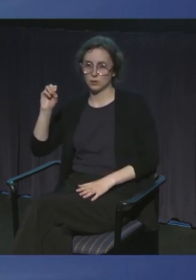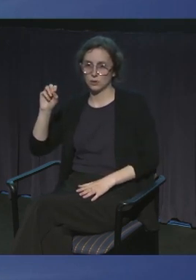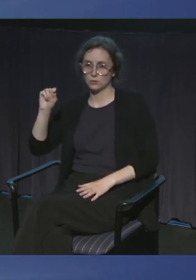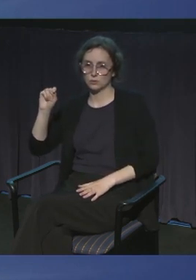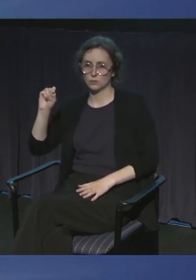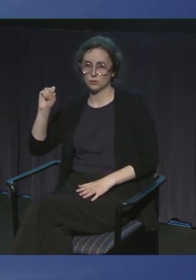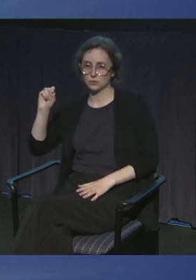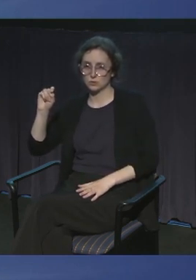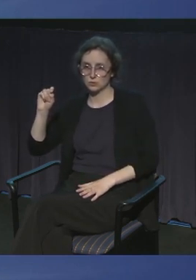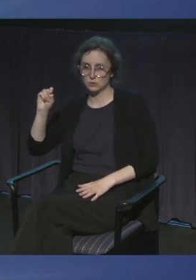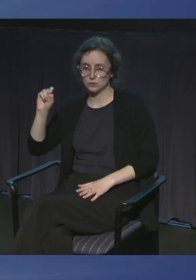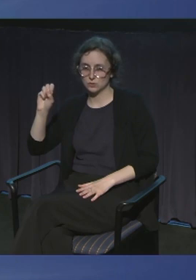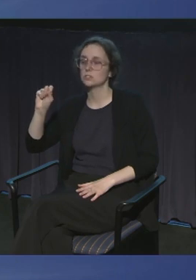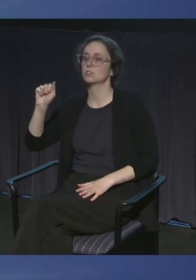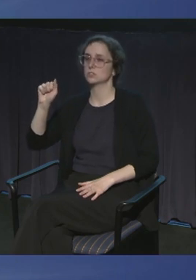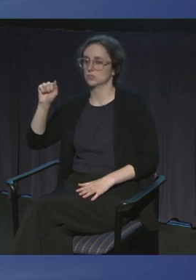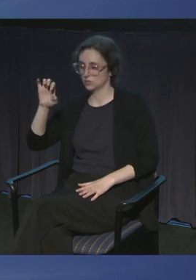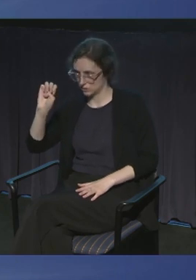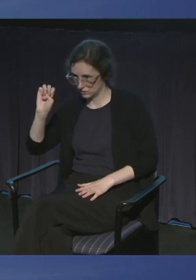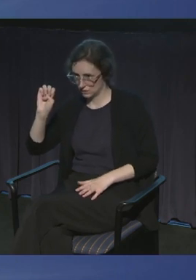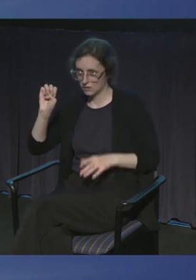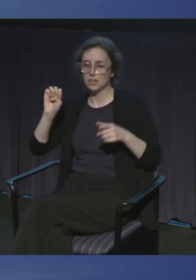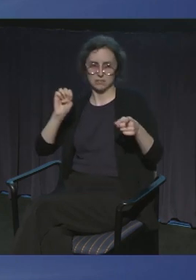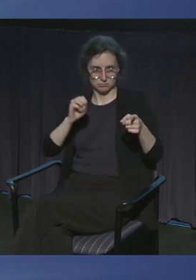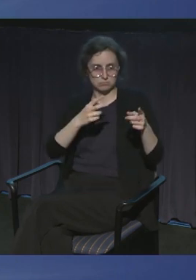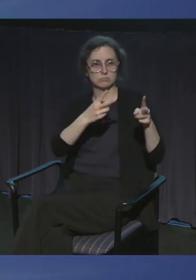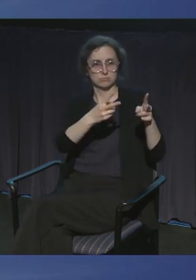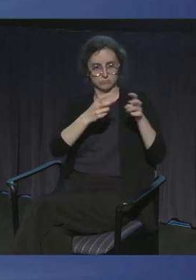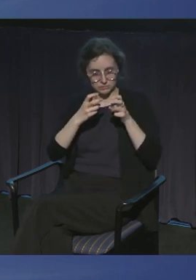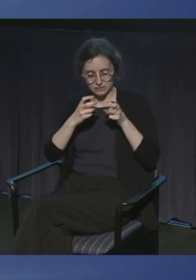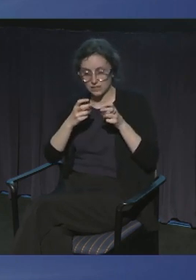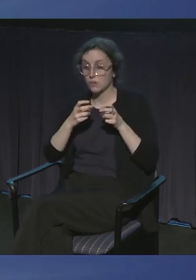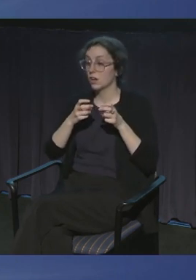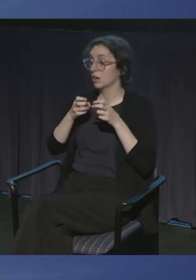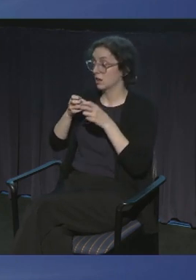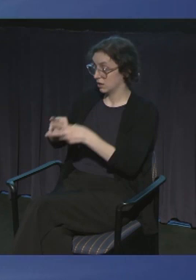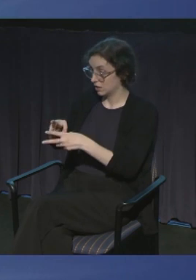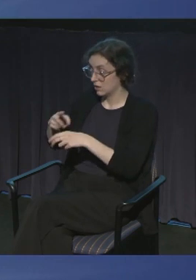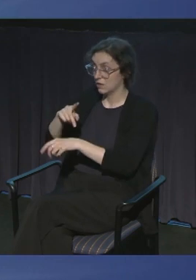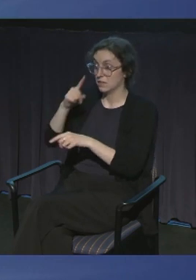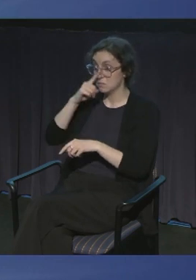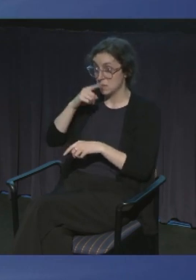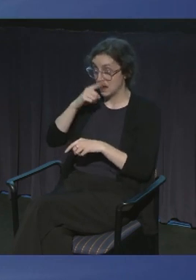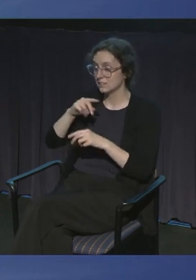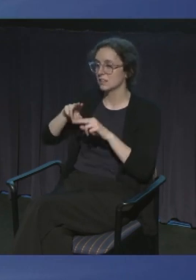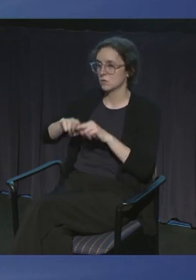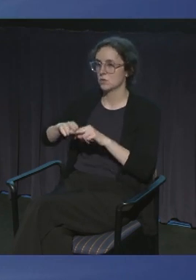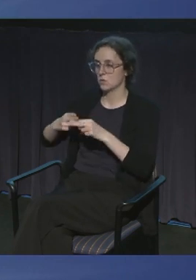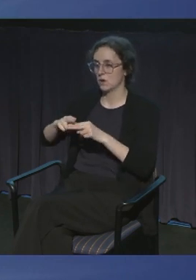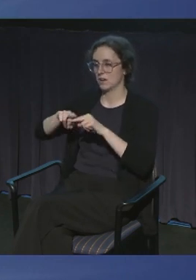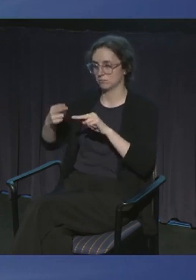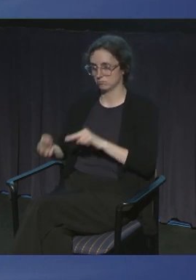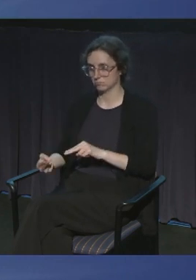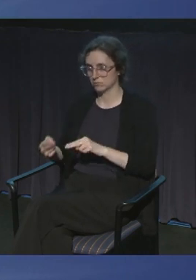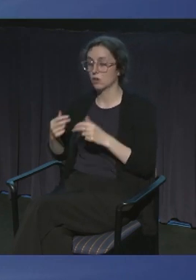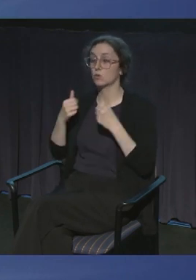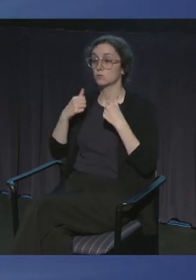NRP 12 KNOCKOUT AND HE LOST A LOT OF WEIGHT IN THE DSS MODEL AND HE RECONSTITUTED THIS WITH